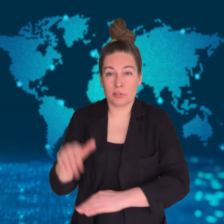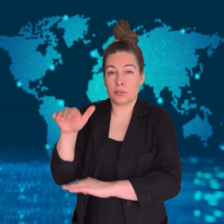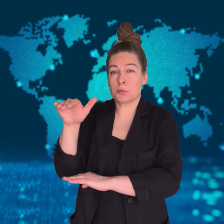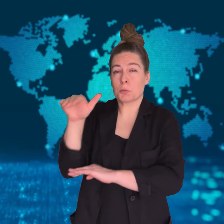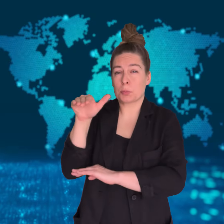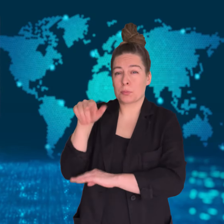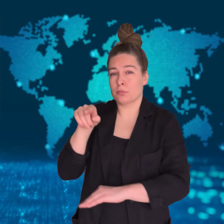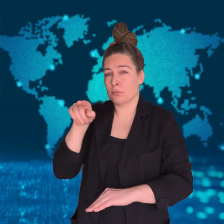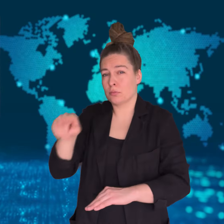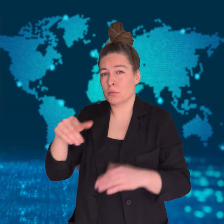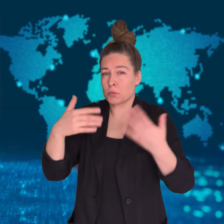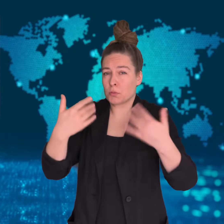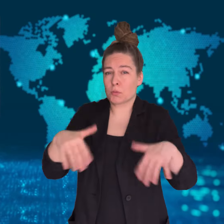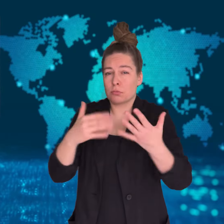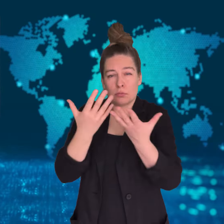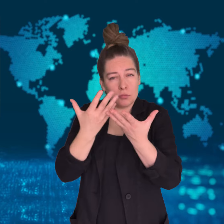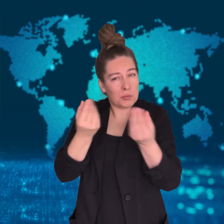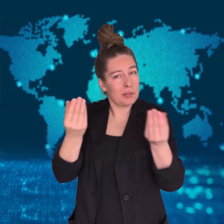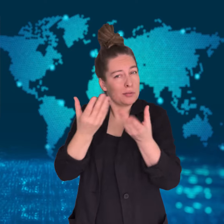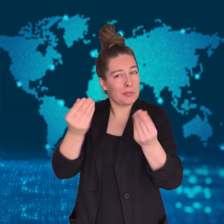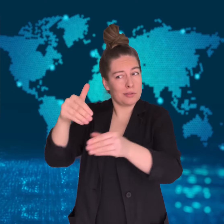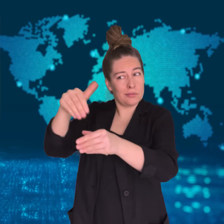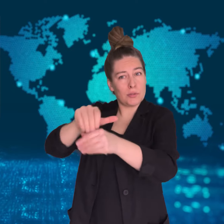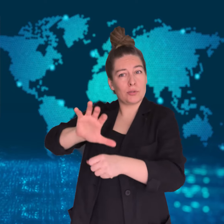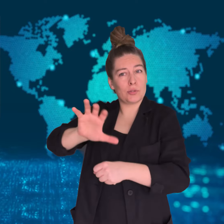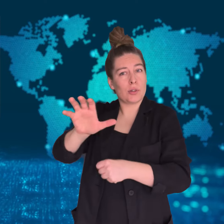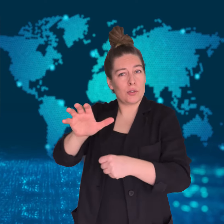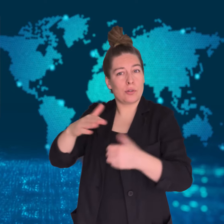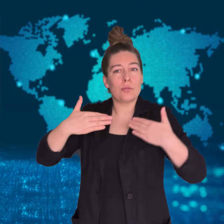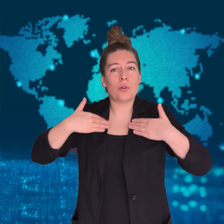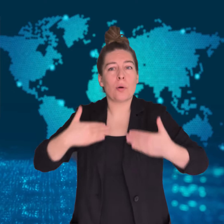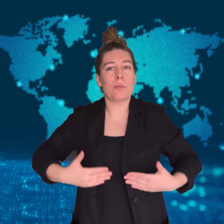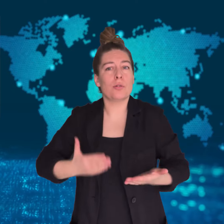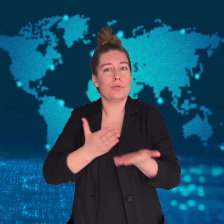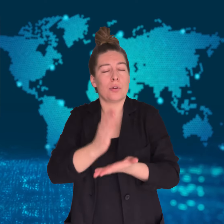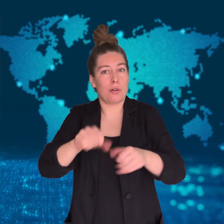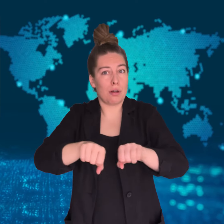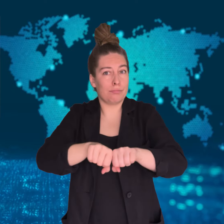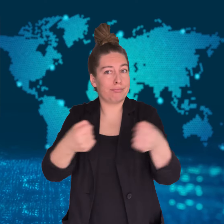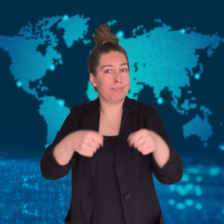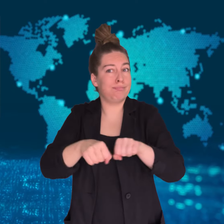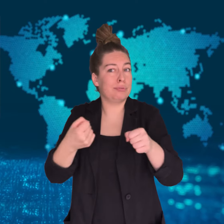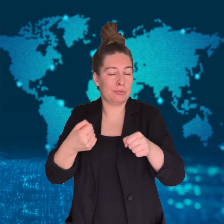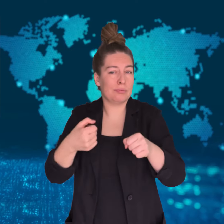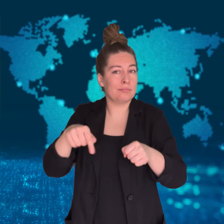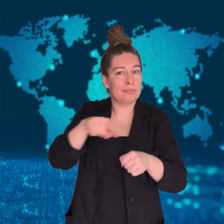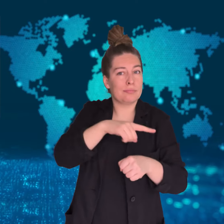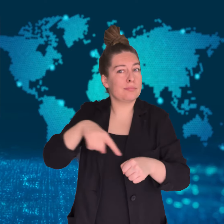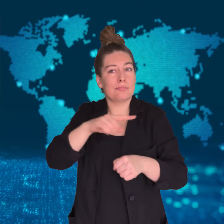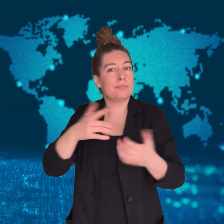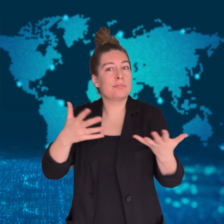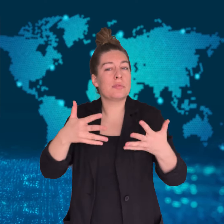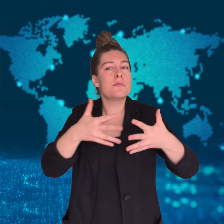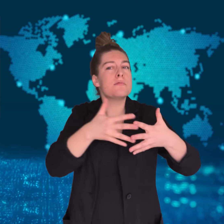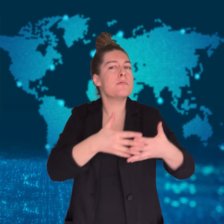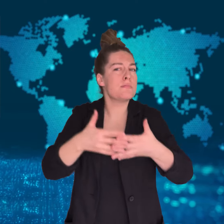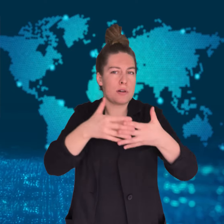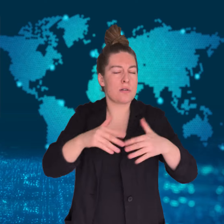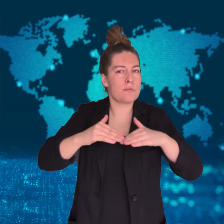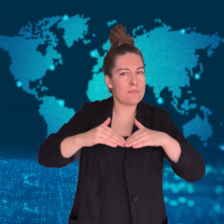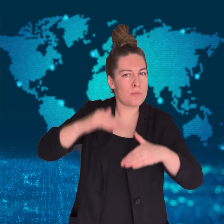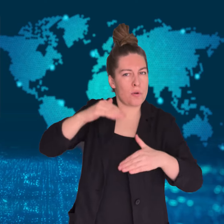[MONIKA]: Zimbabwe faces more sanctions for alleged human rights abuses in the country.